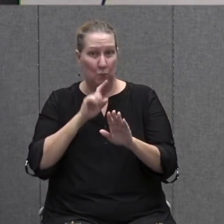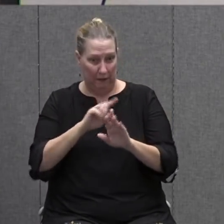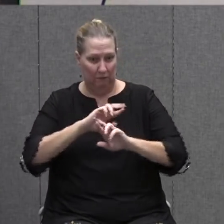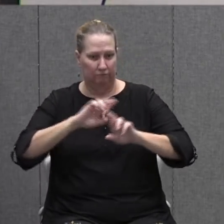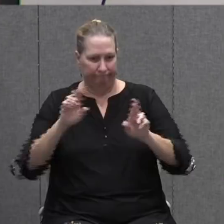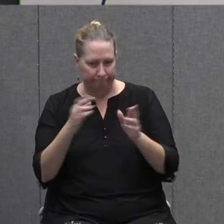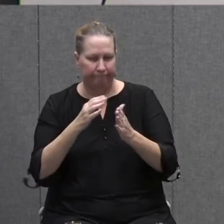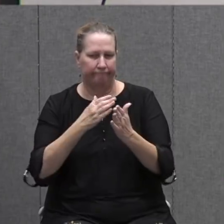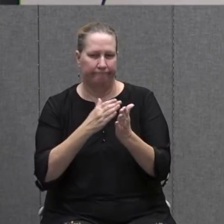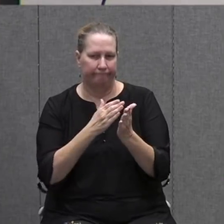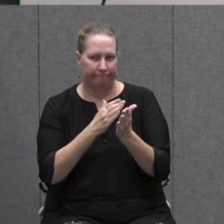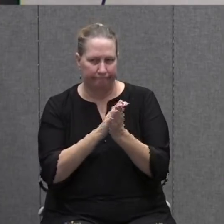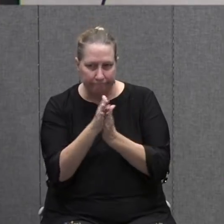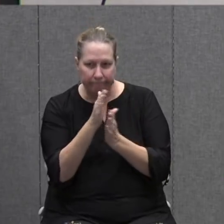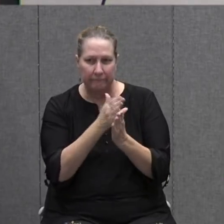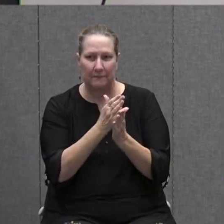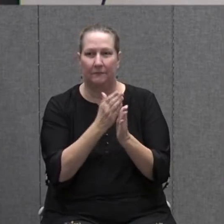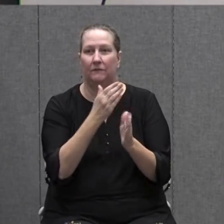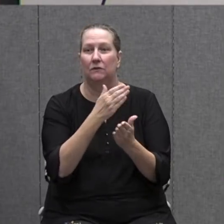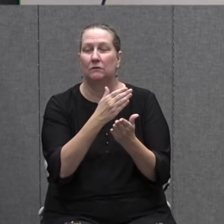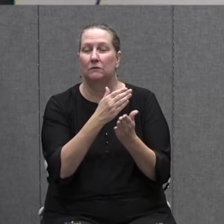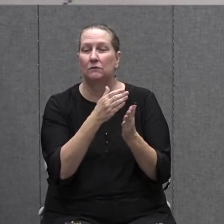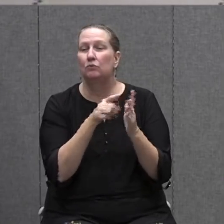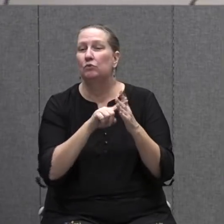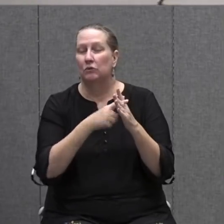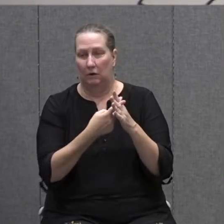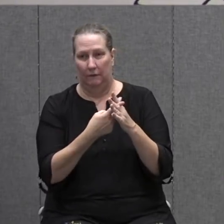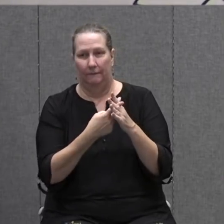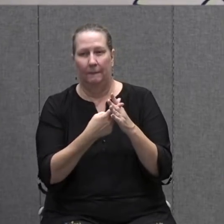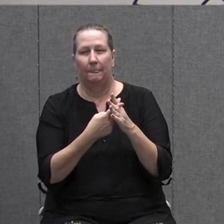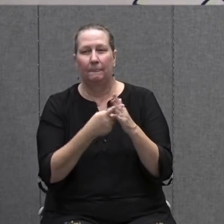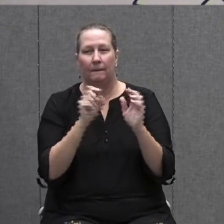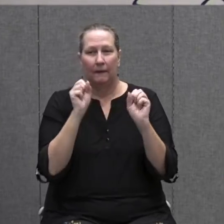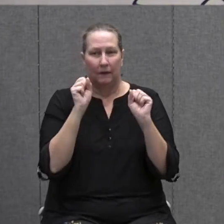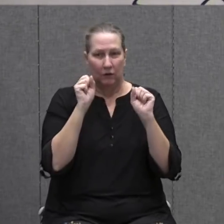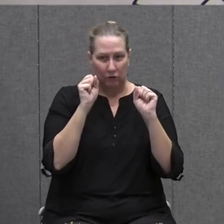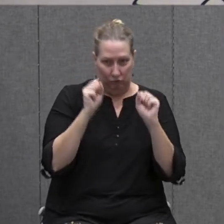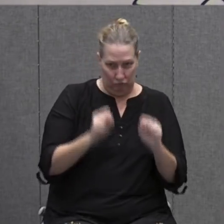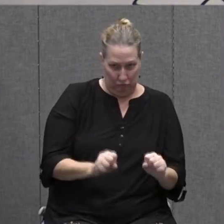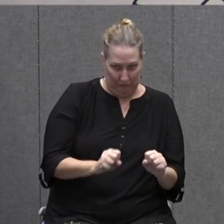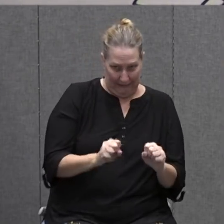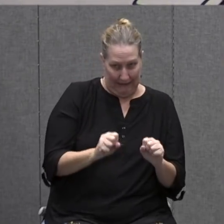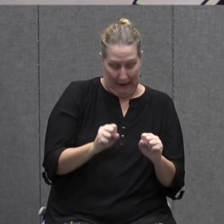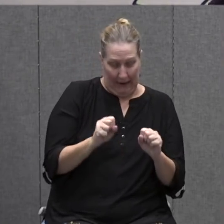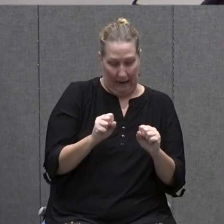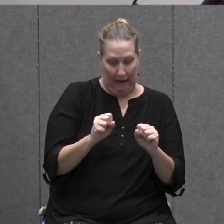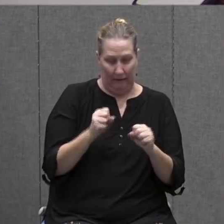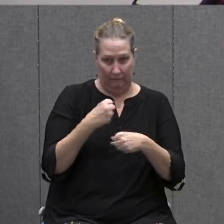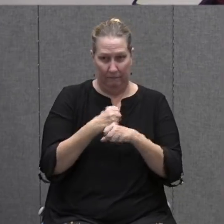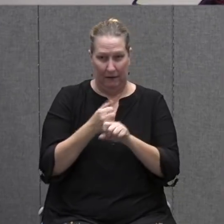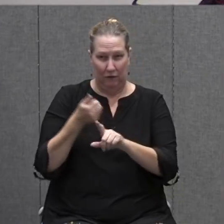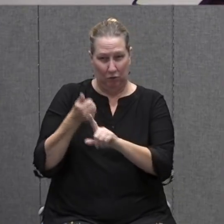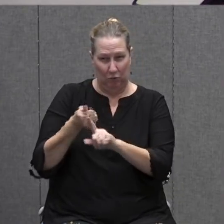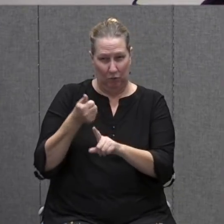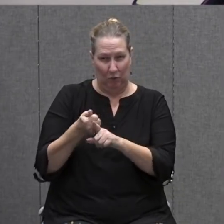but you can always create your own grid as well. And so I happened to have lined paper